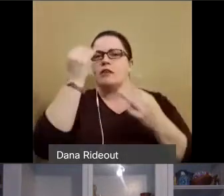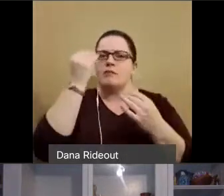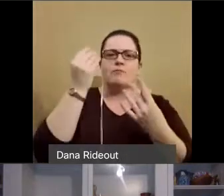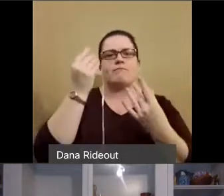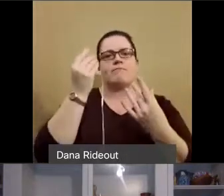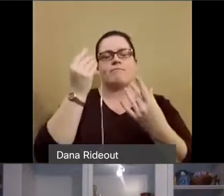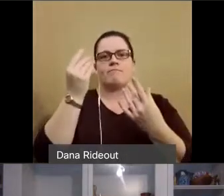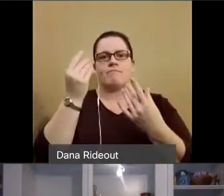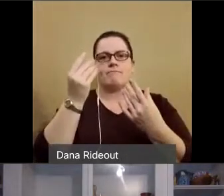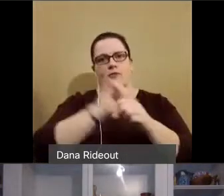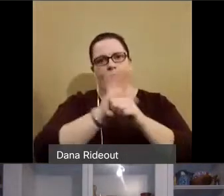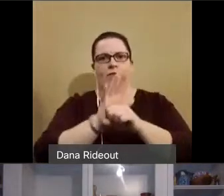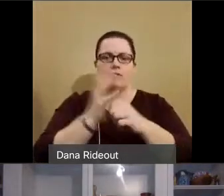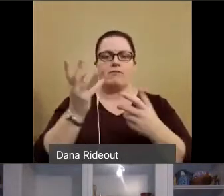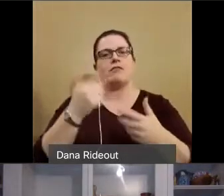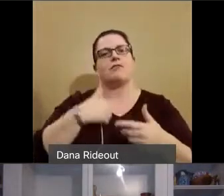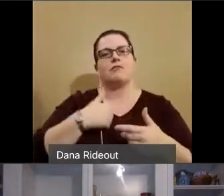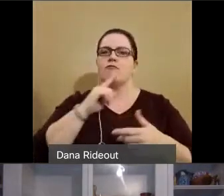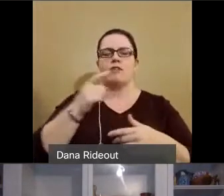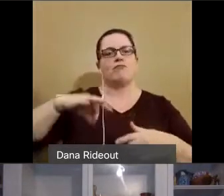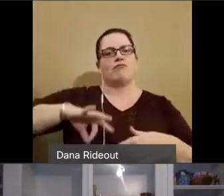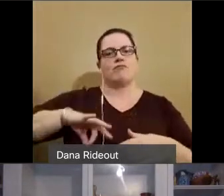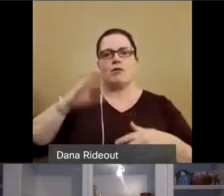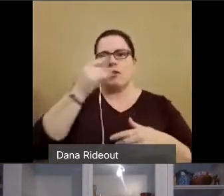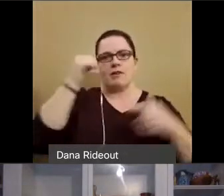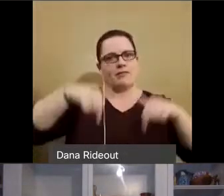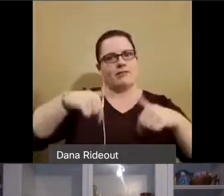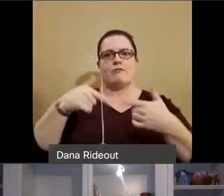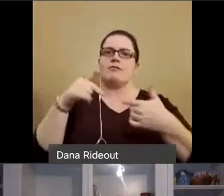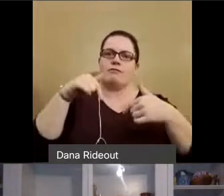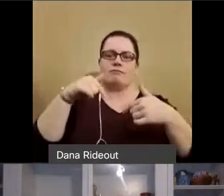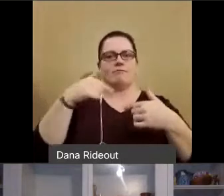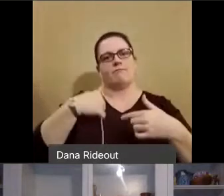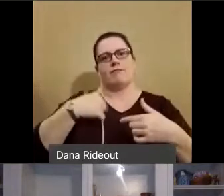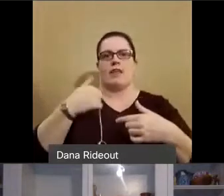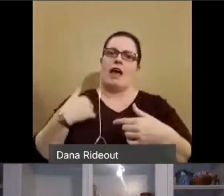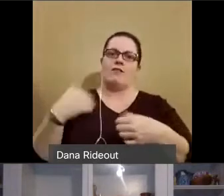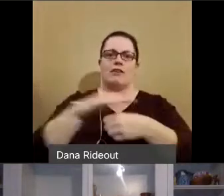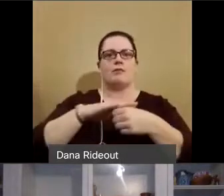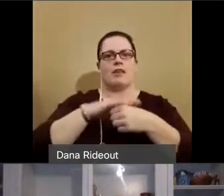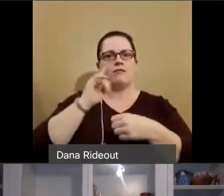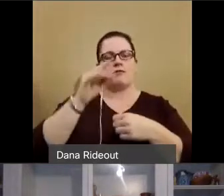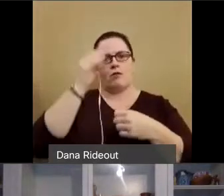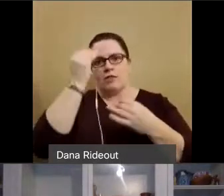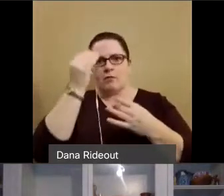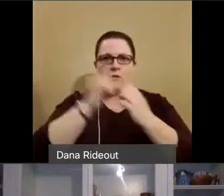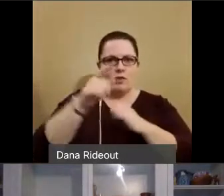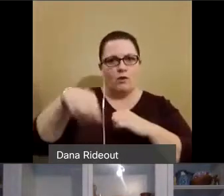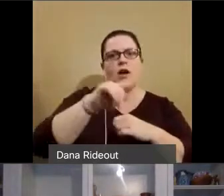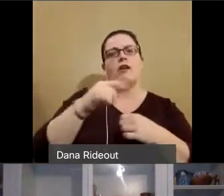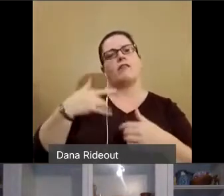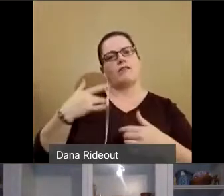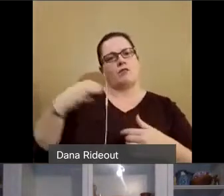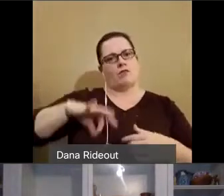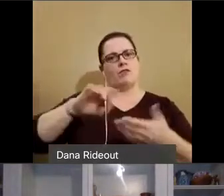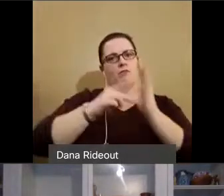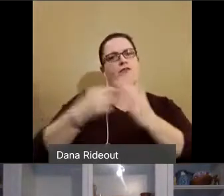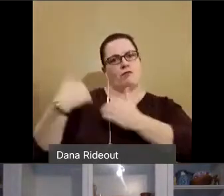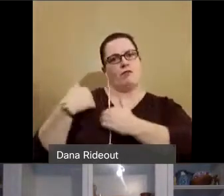I have the privilege of being afforded the space to to think with you and I think the privilege comes with a responsibility to ask a few questions. And the main 1 I was saying that is saying.